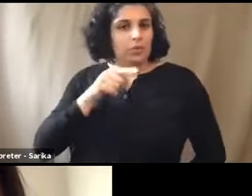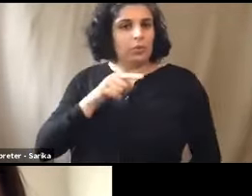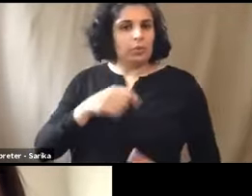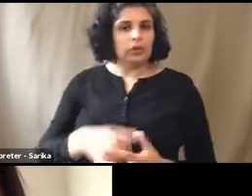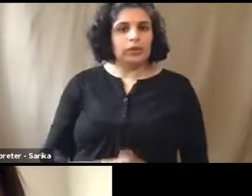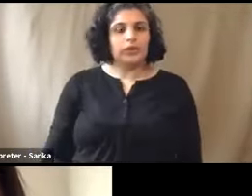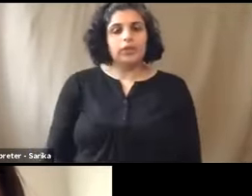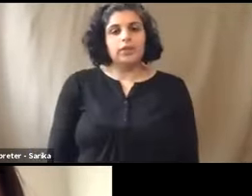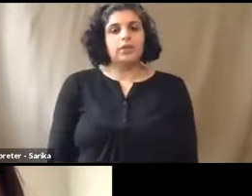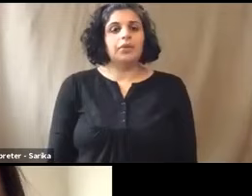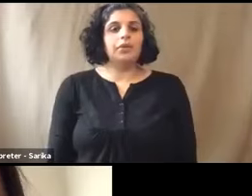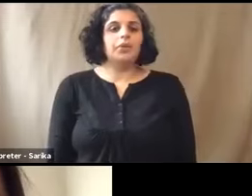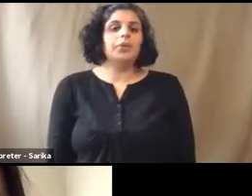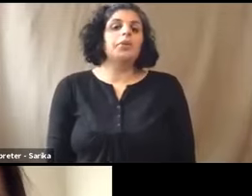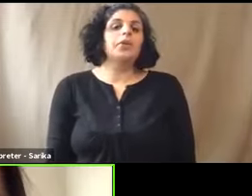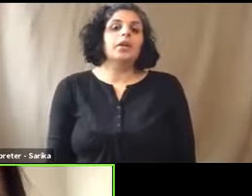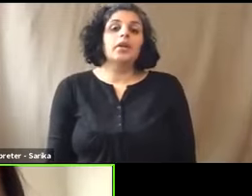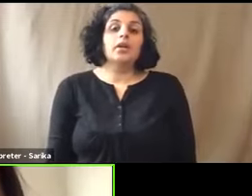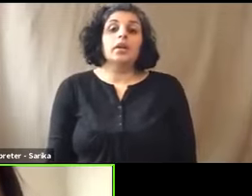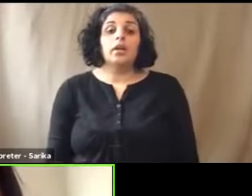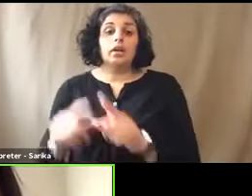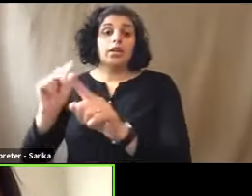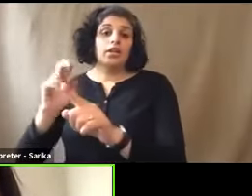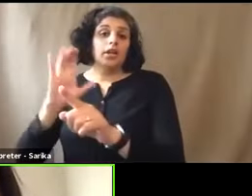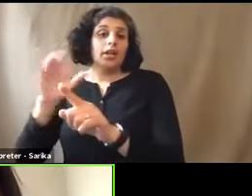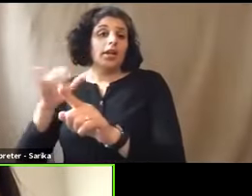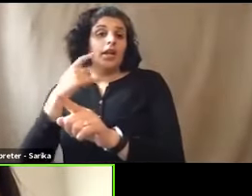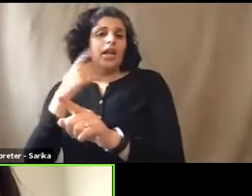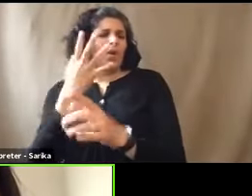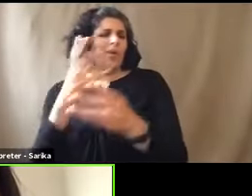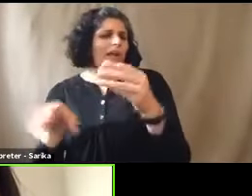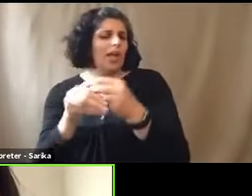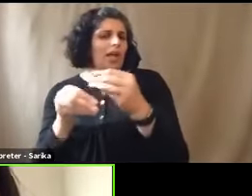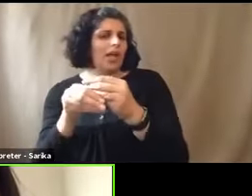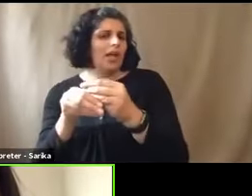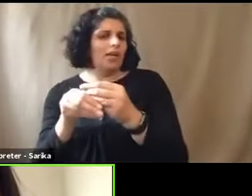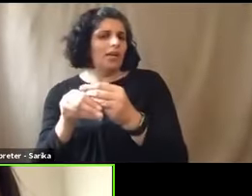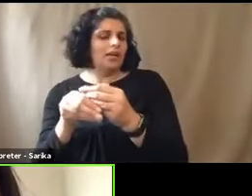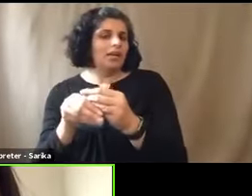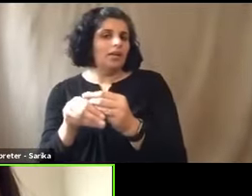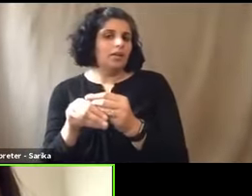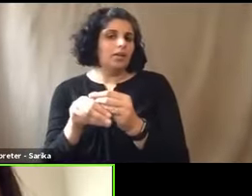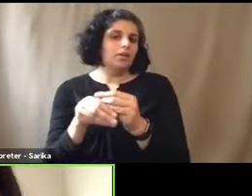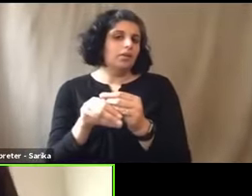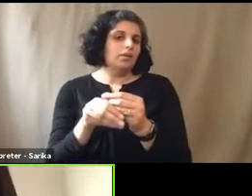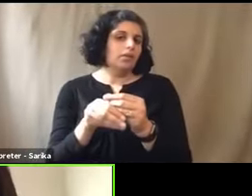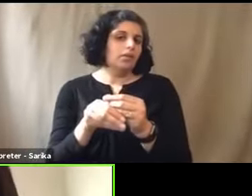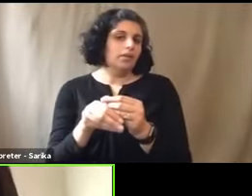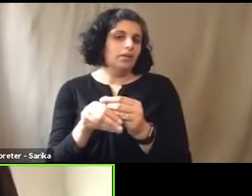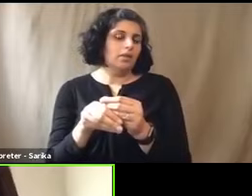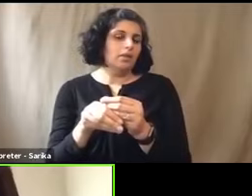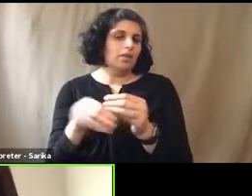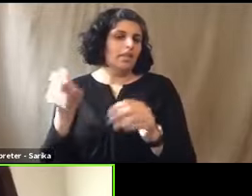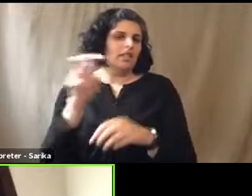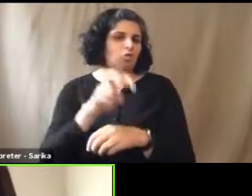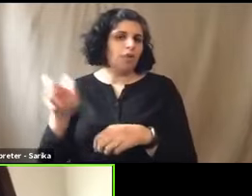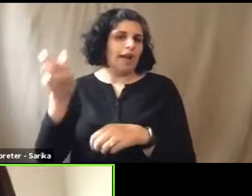Dominic, I want to add more to the travel.